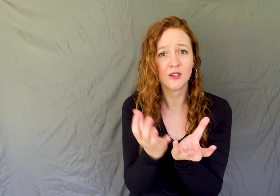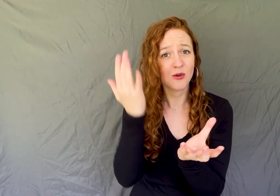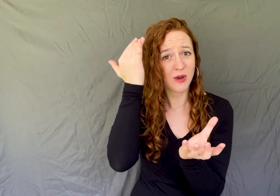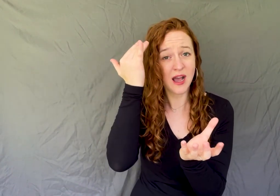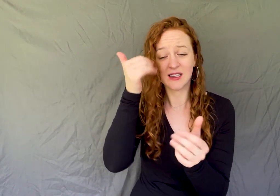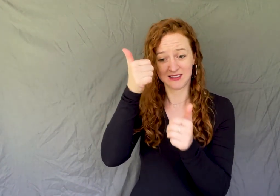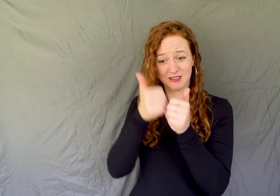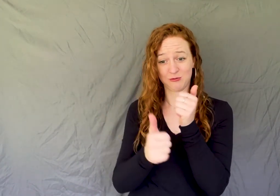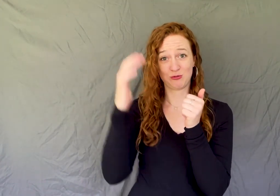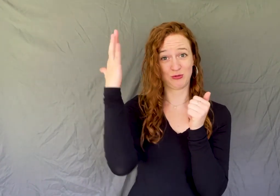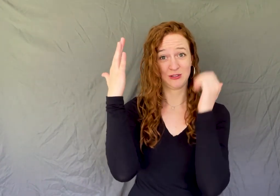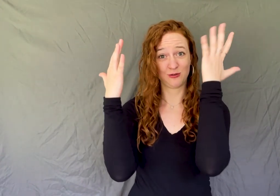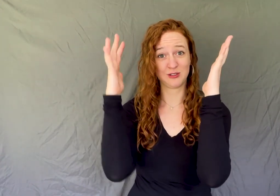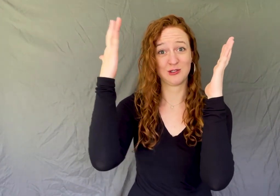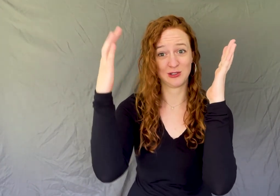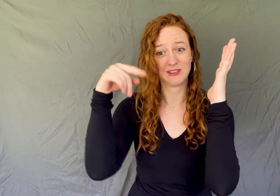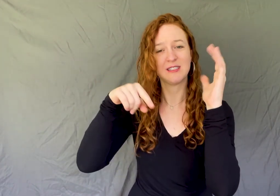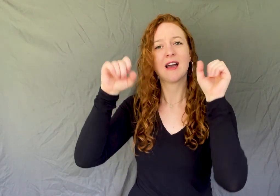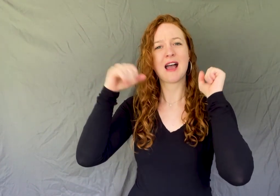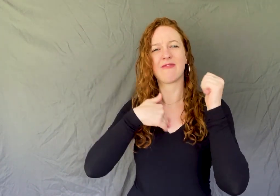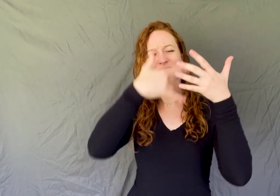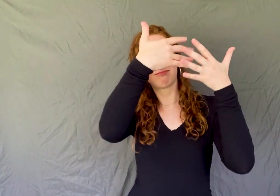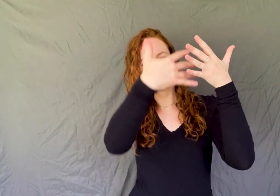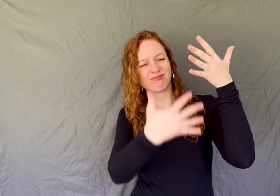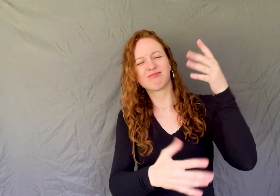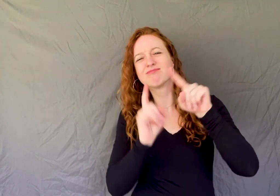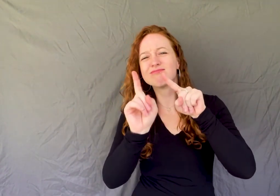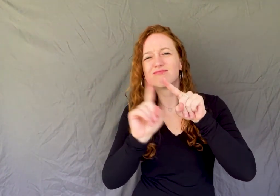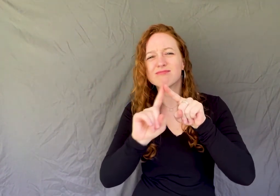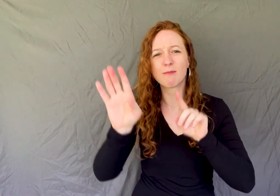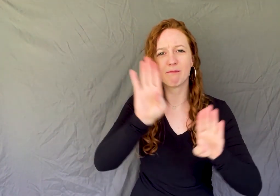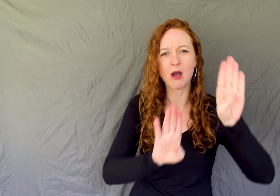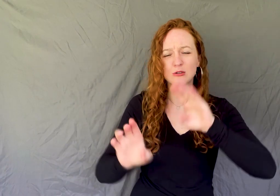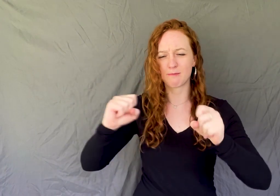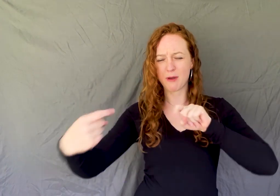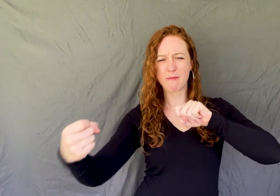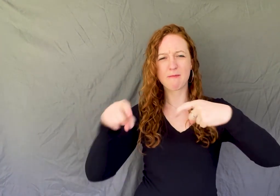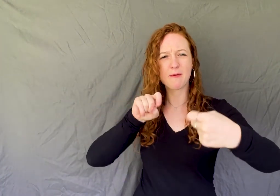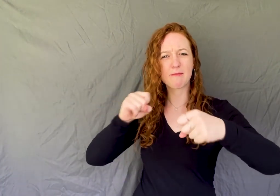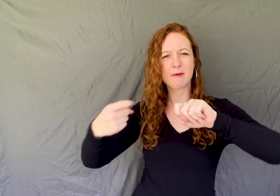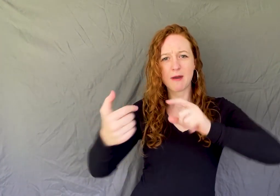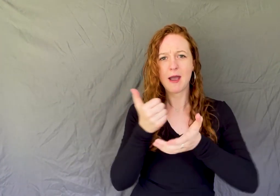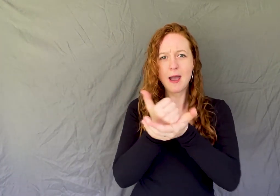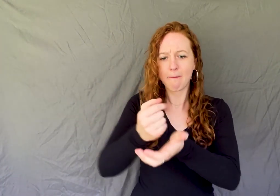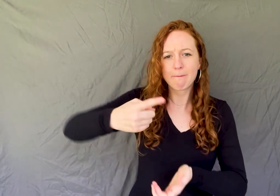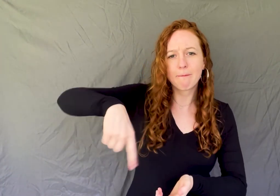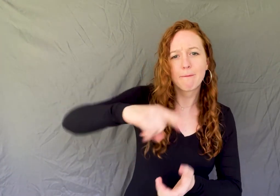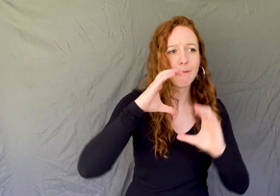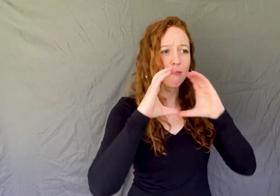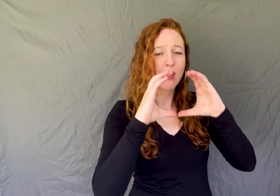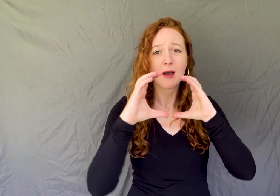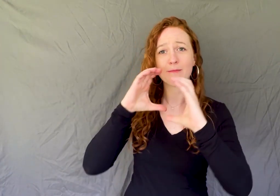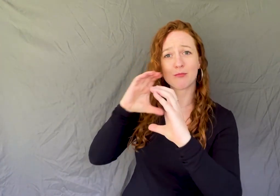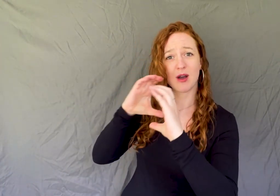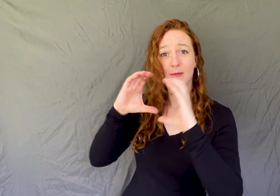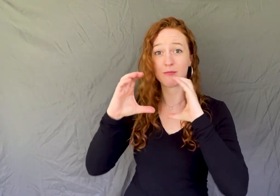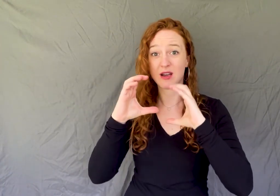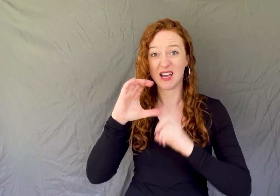It is a whole other world — a world of infinite biological pathways that connect trees and allow them to communicate